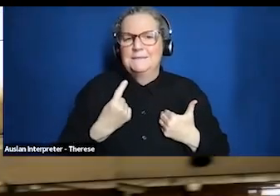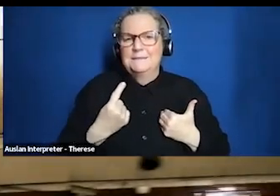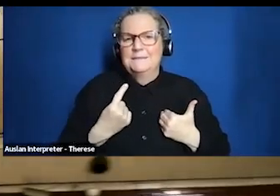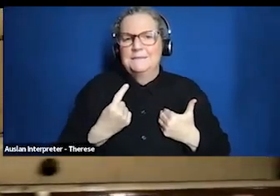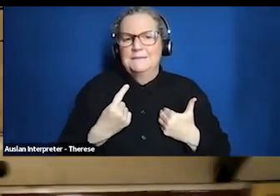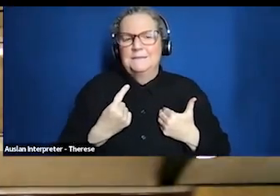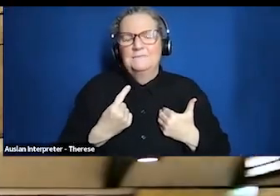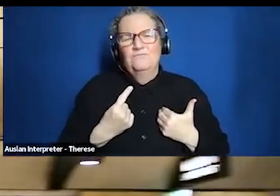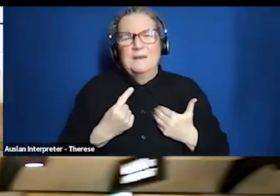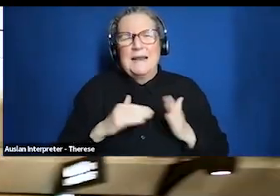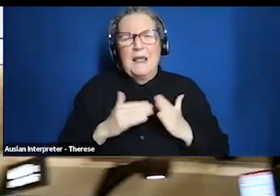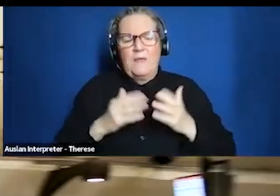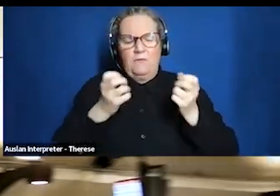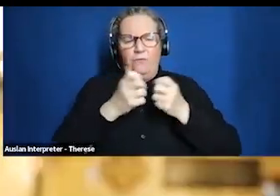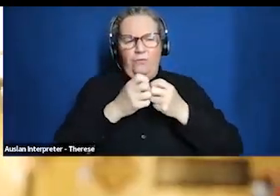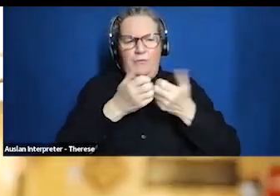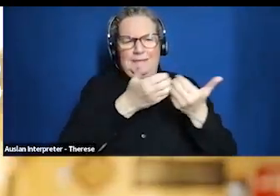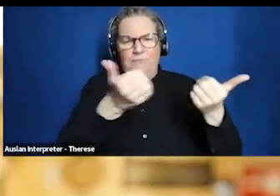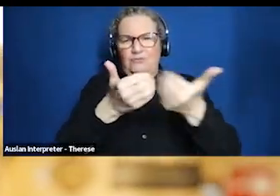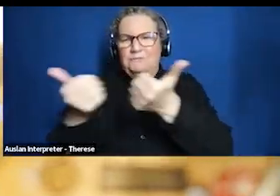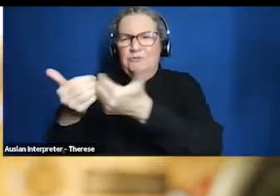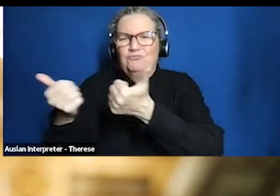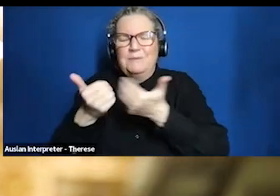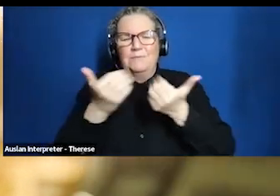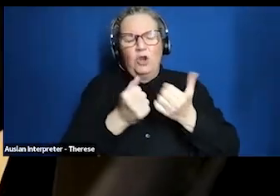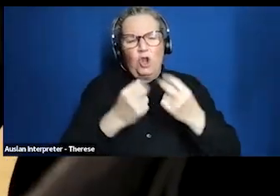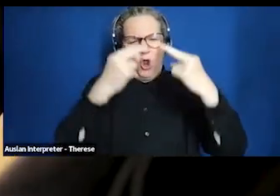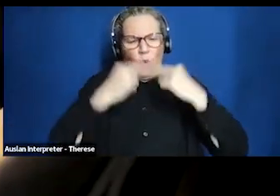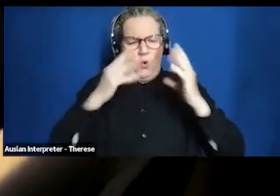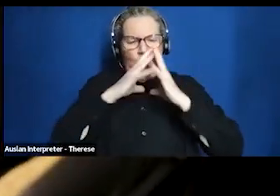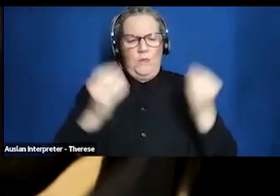and they are not treating the person from a holistic approach.